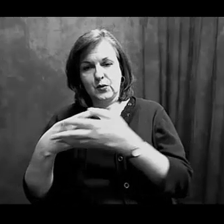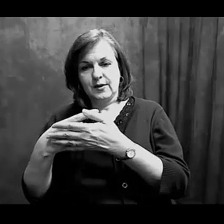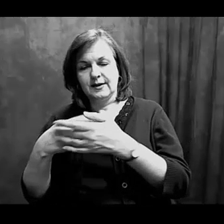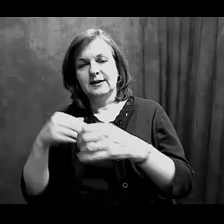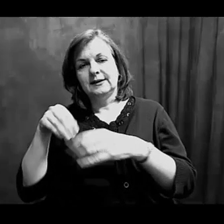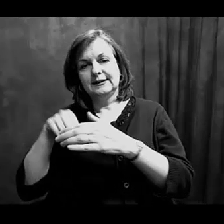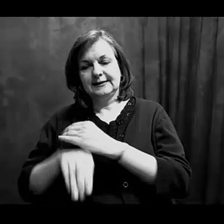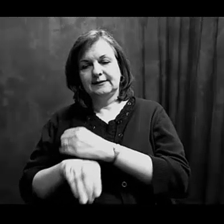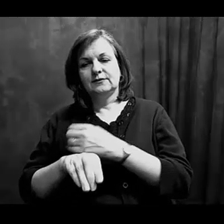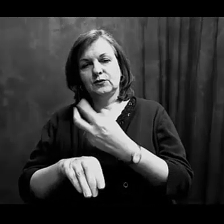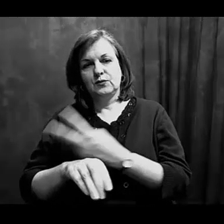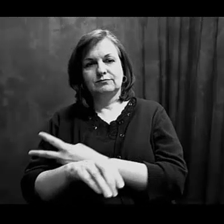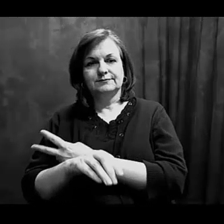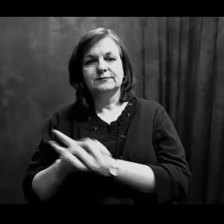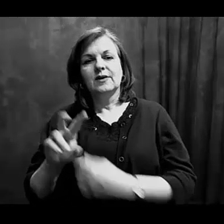into the venules